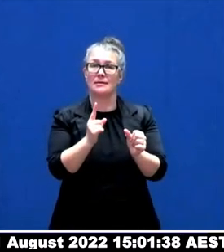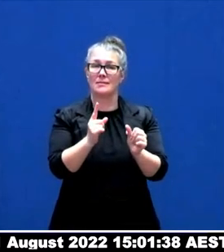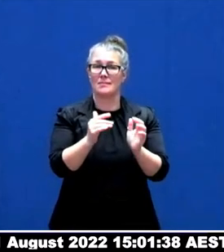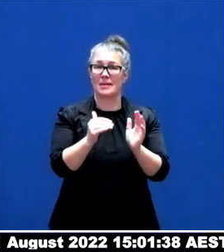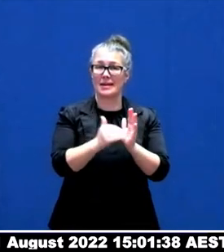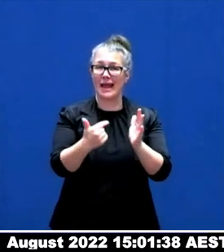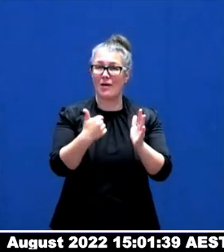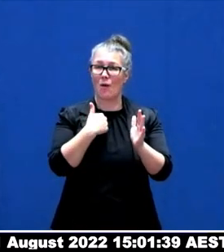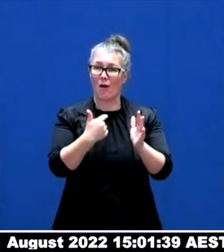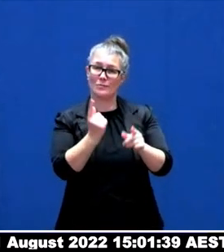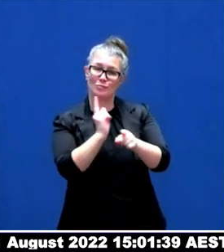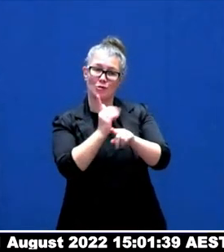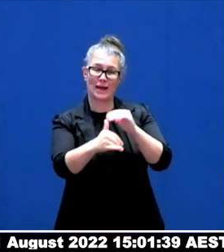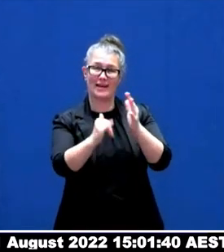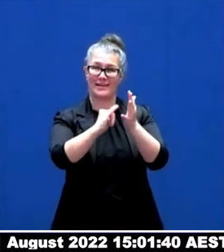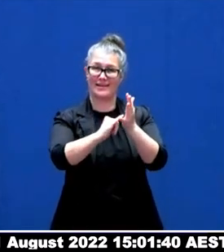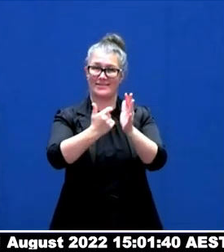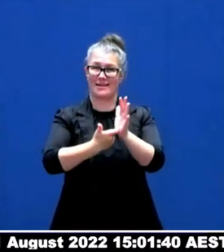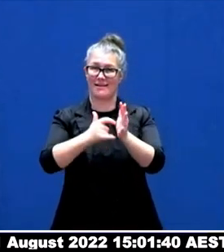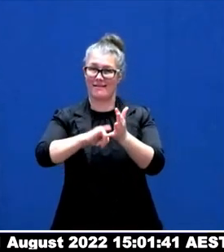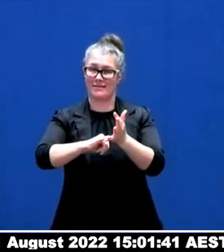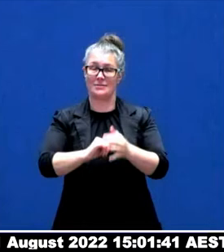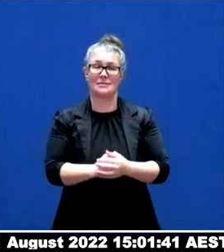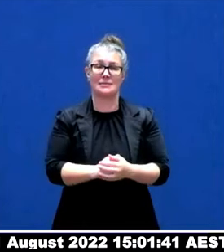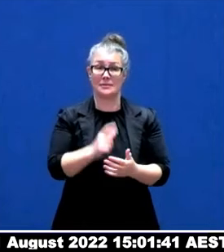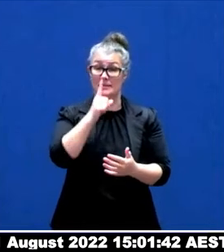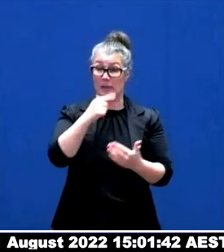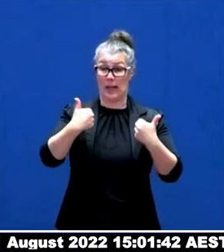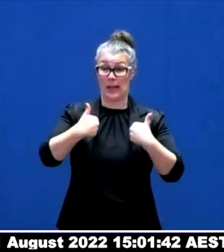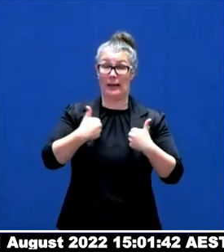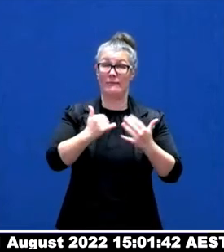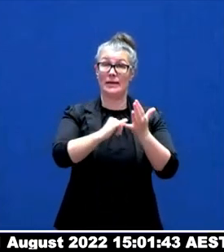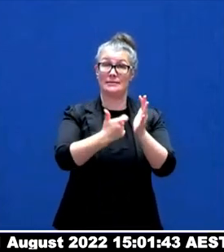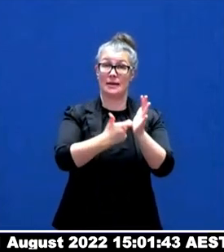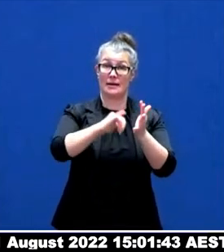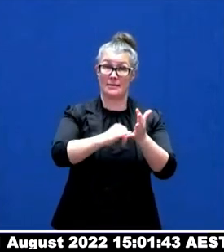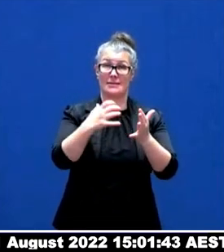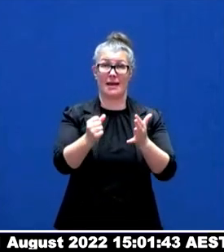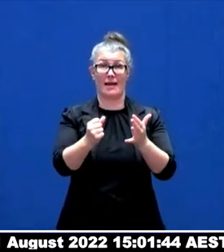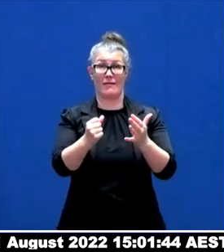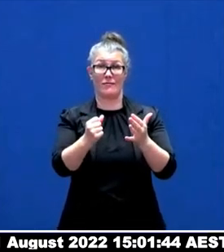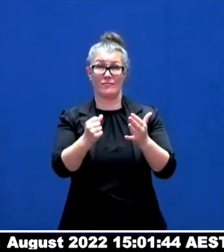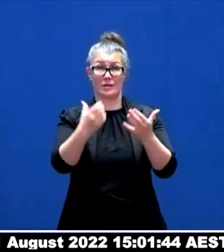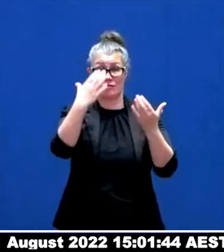SRSs, and so people who live in SRSs have residential and services agreements and they